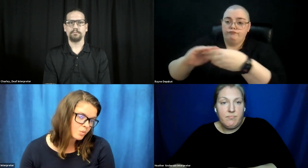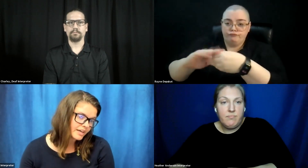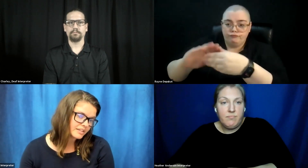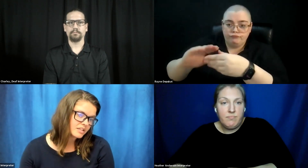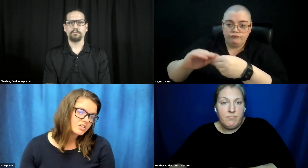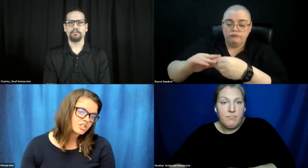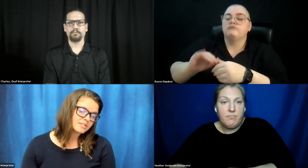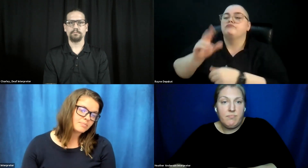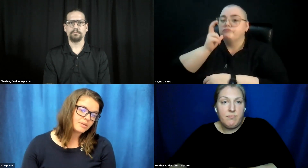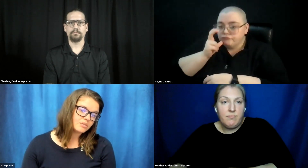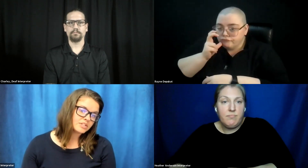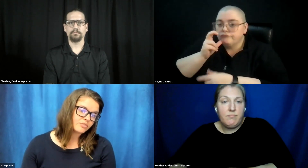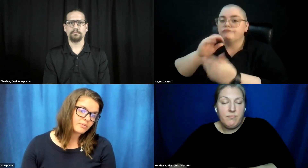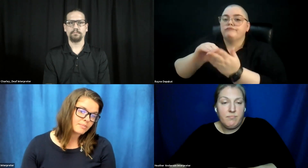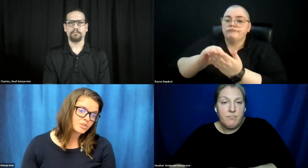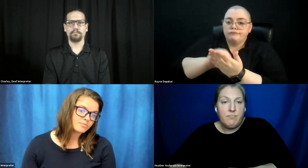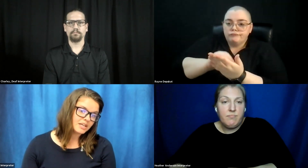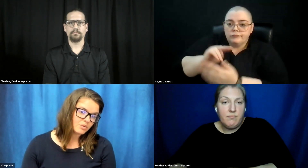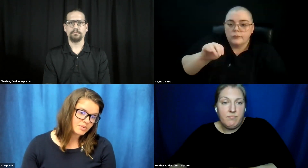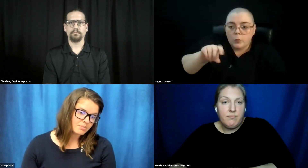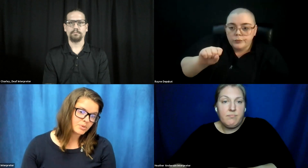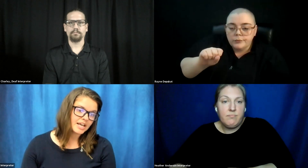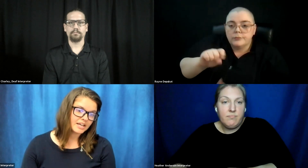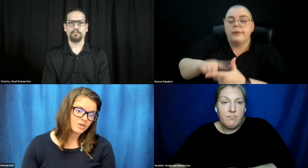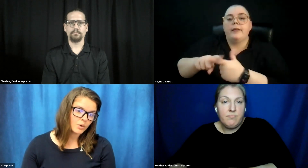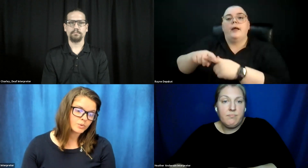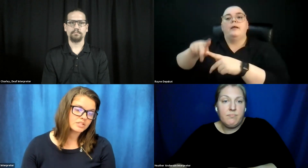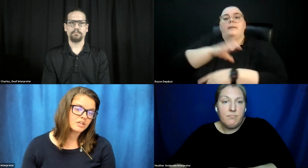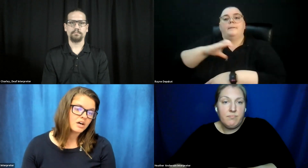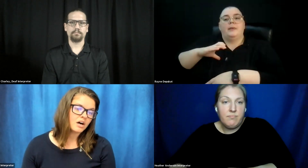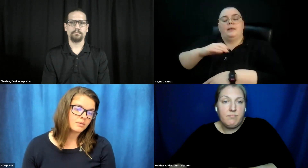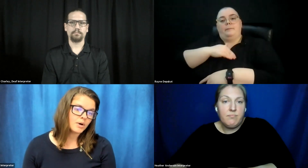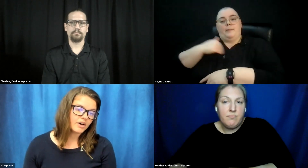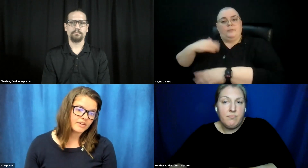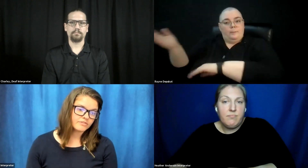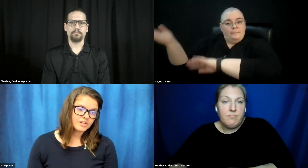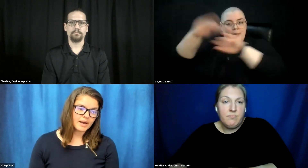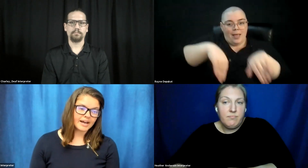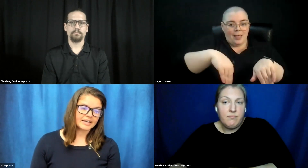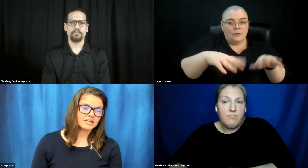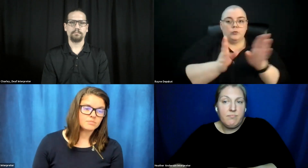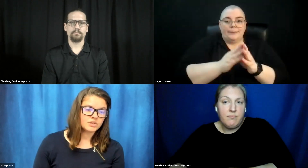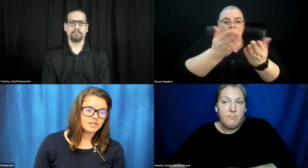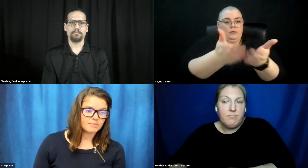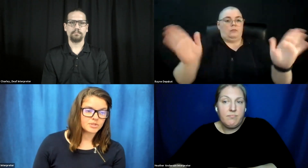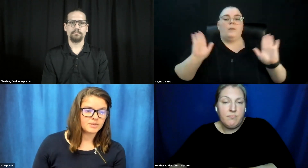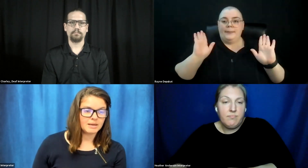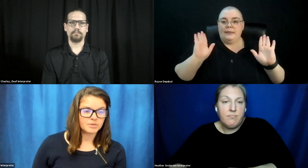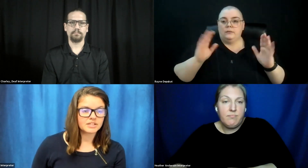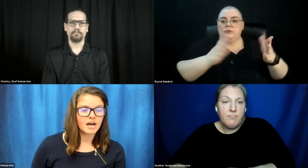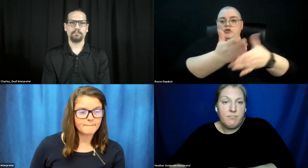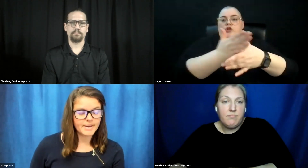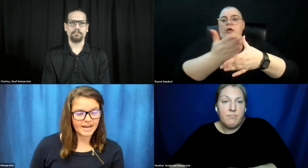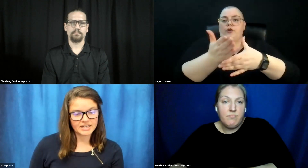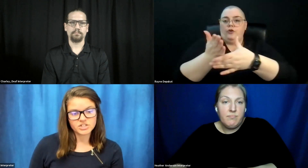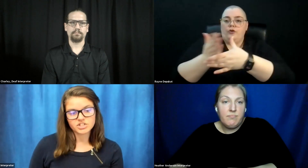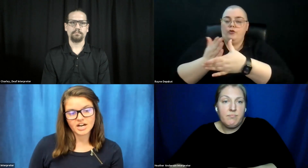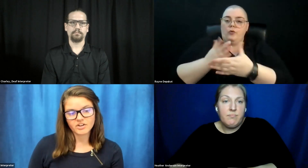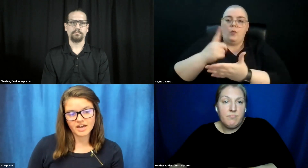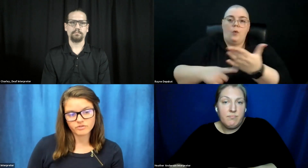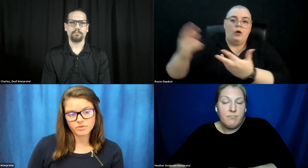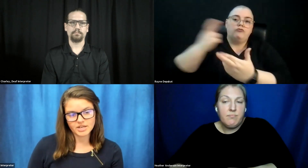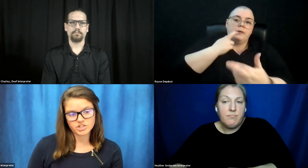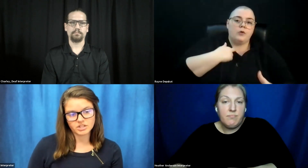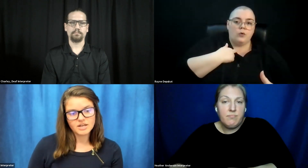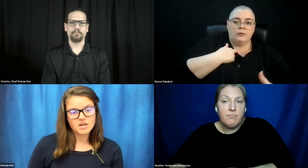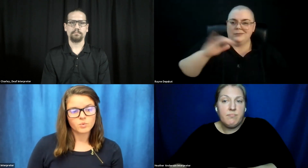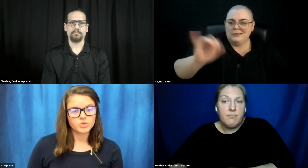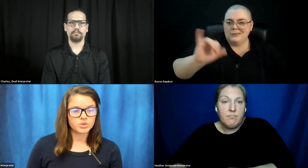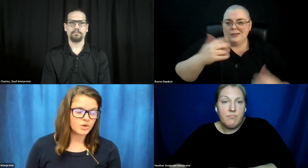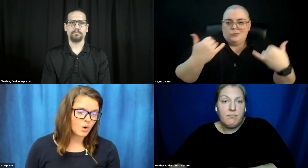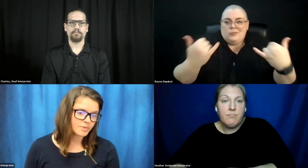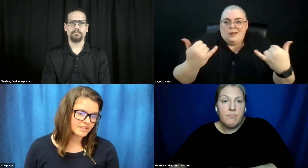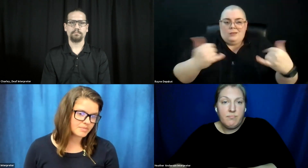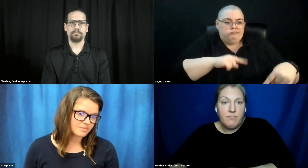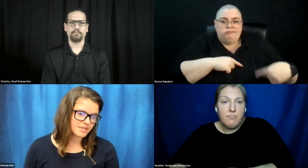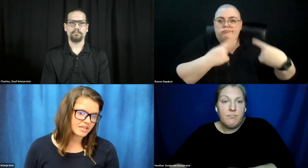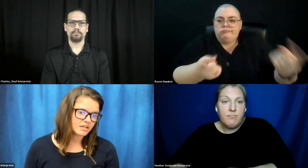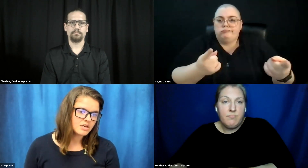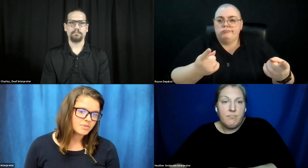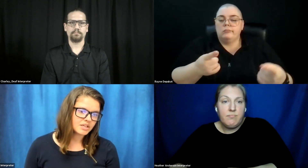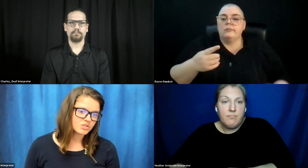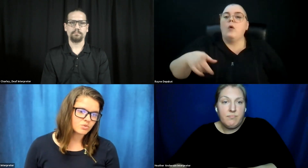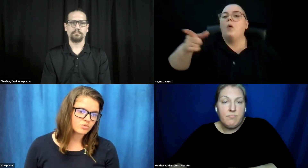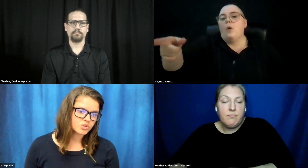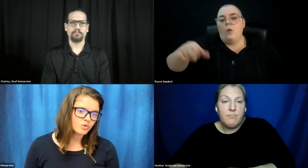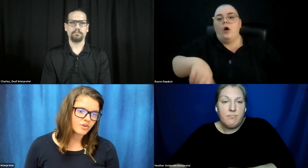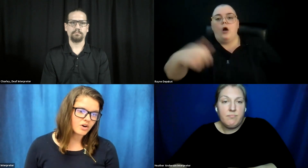just different members meeting with people taking notes on their feedback and community members being able to come back and share that information to an open committee meeting, because so far.